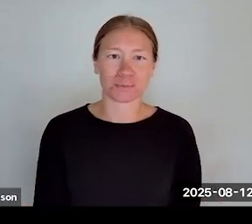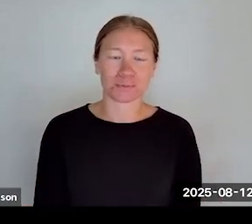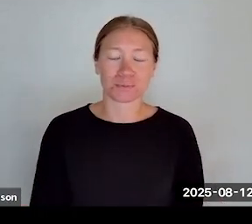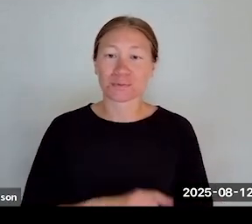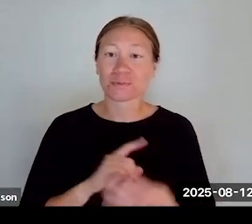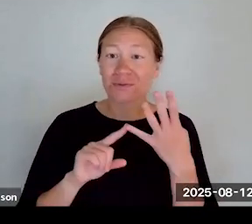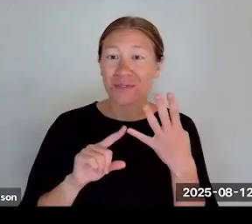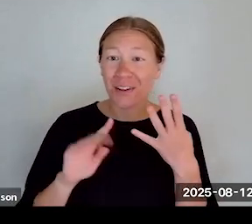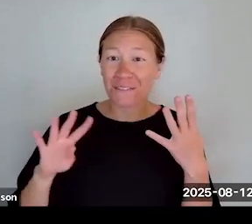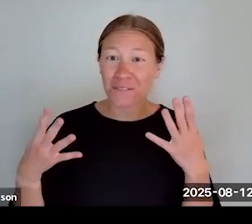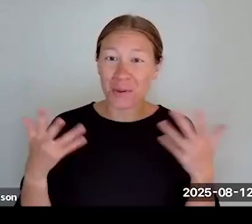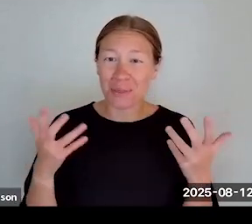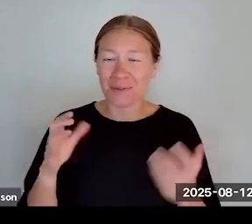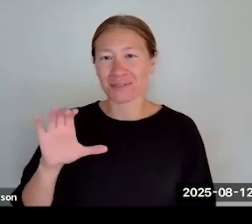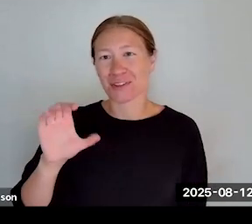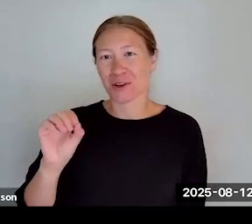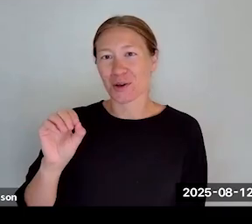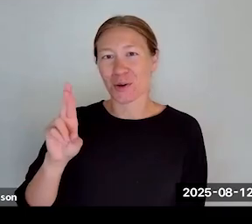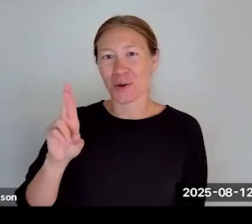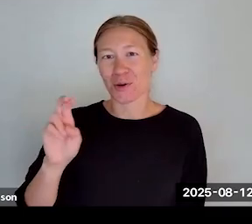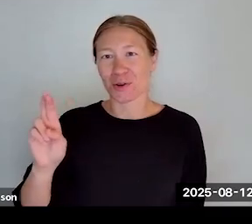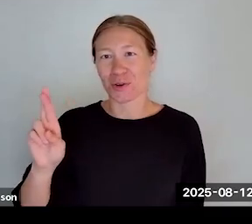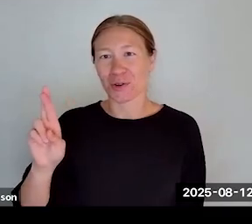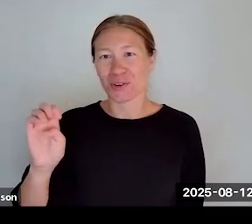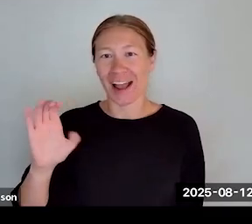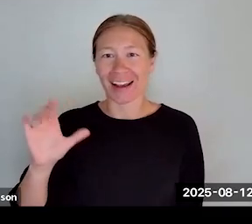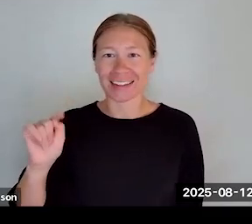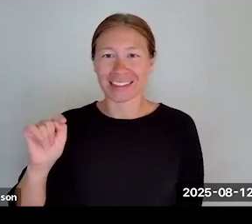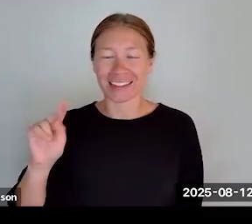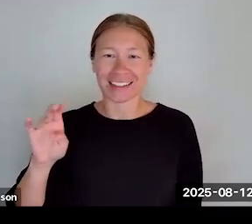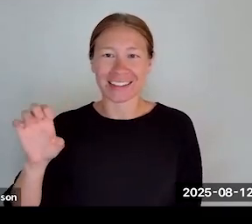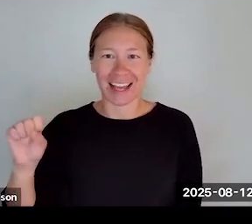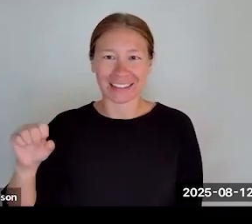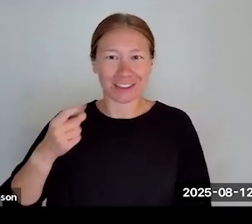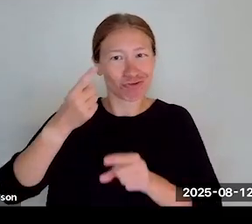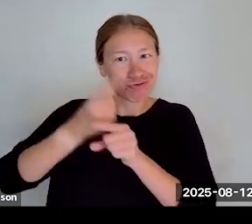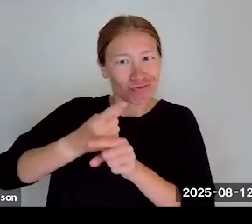The fourth C is correctness. Communicating with correctness means carefully considering